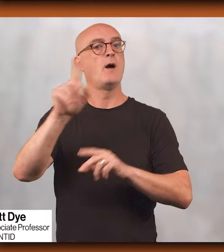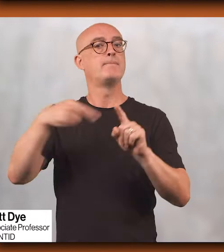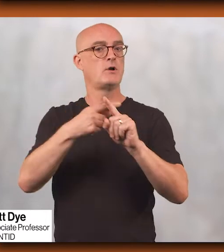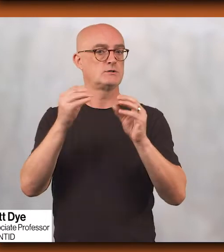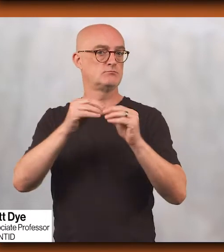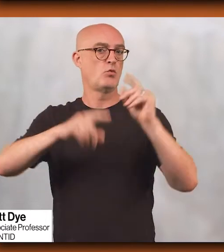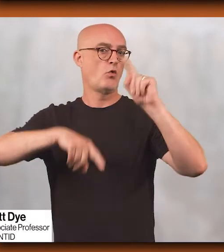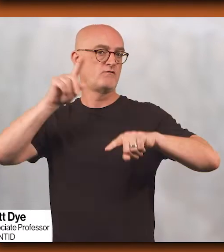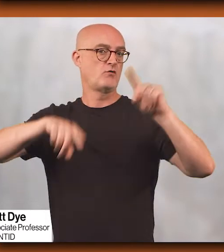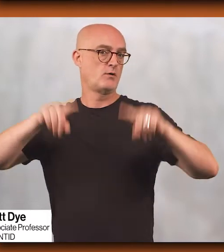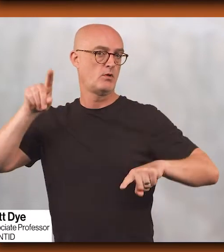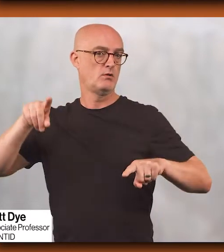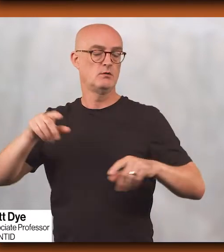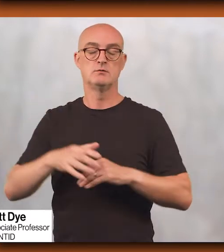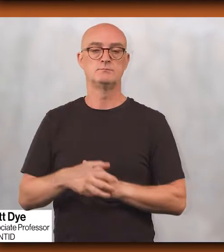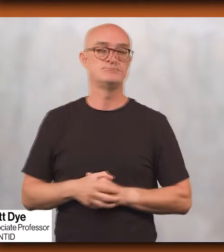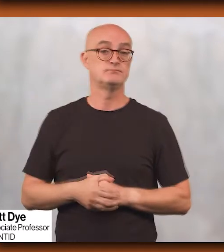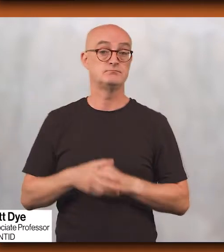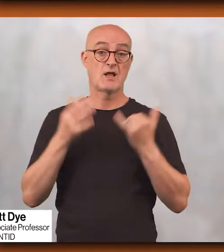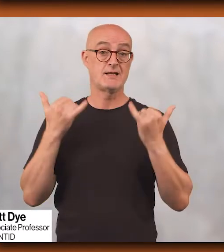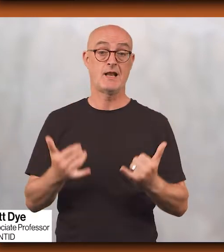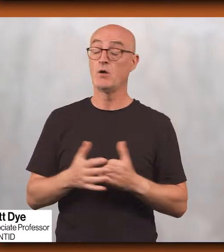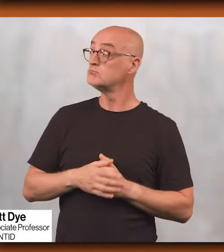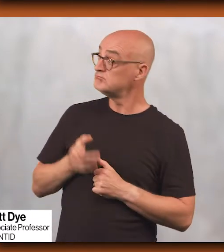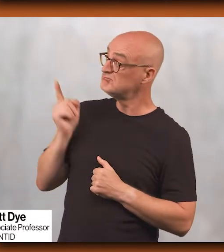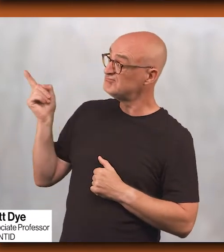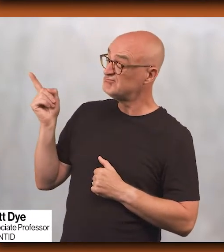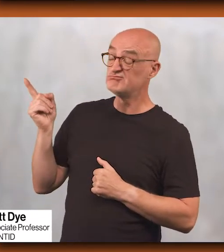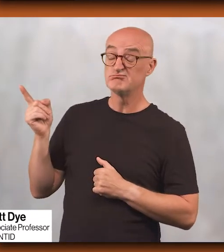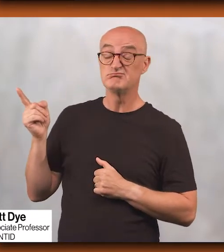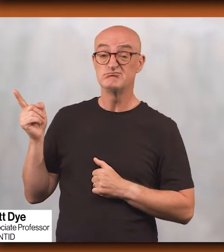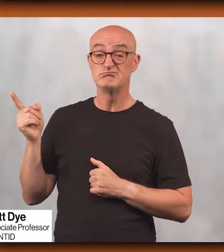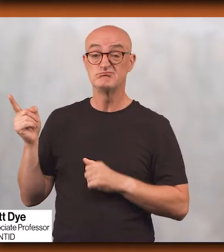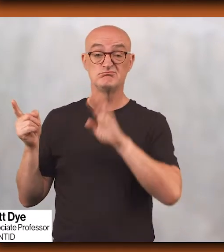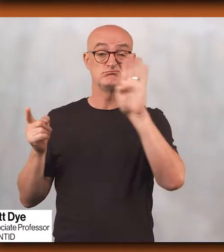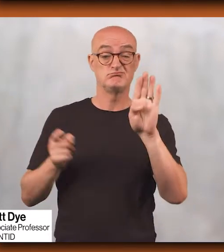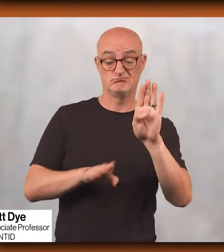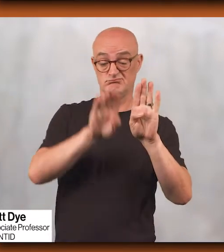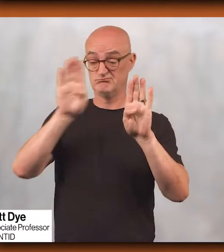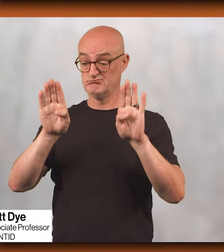side-by-side comparison of the two, and here, it's easy to see